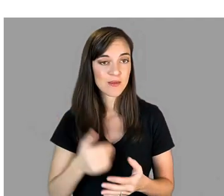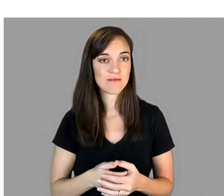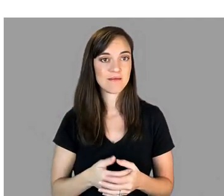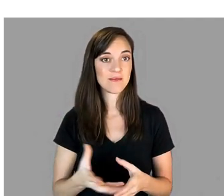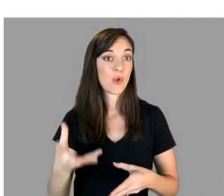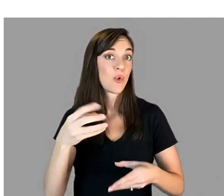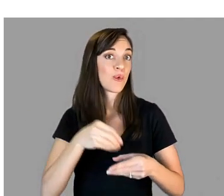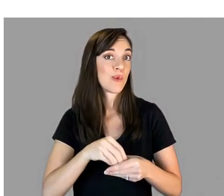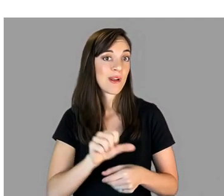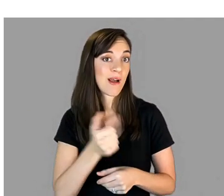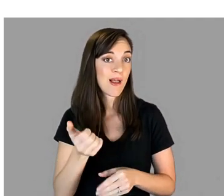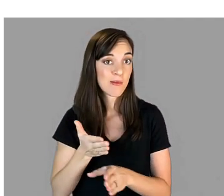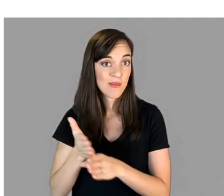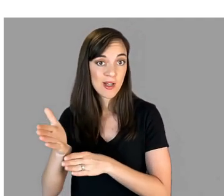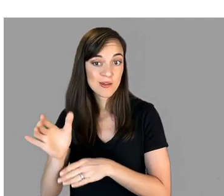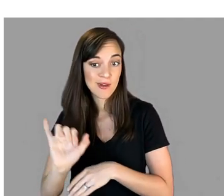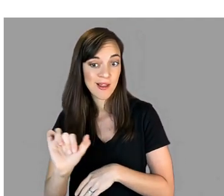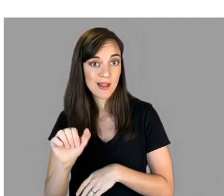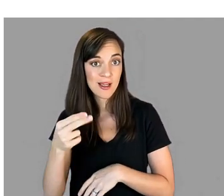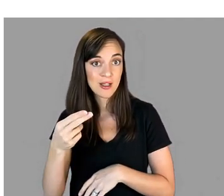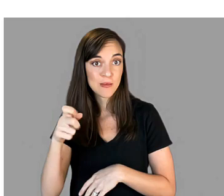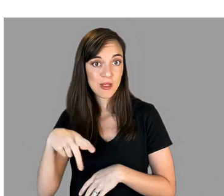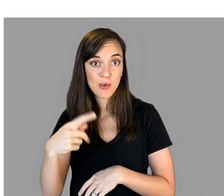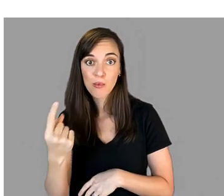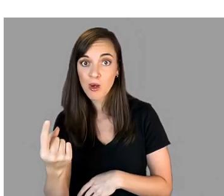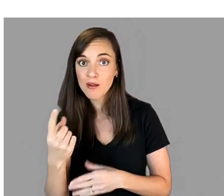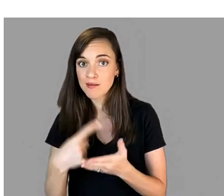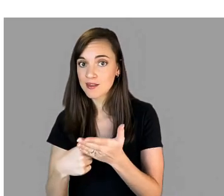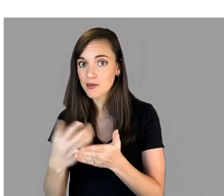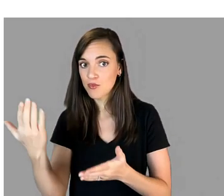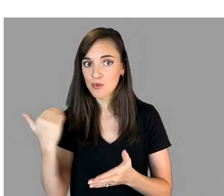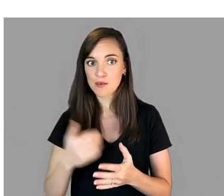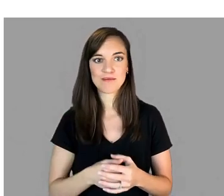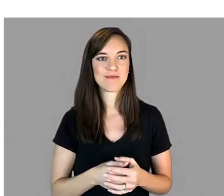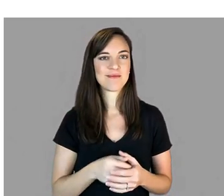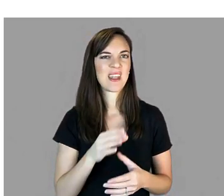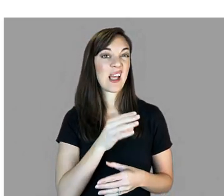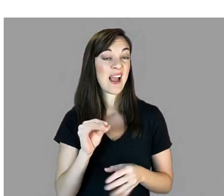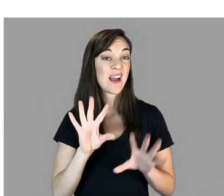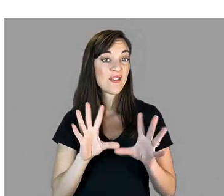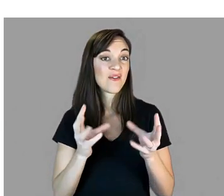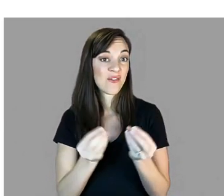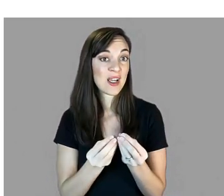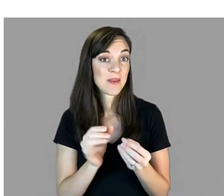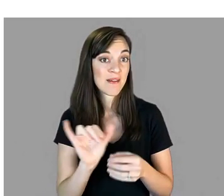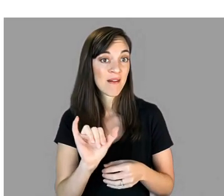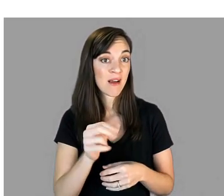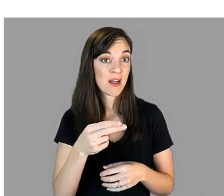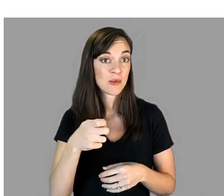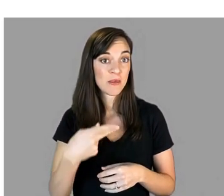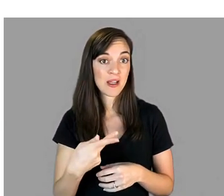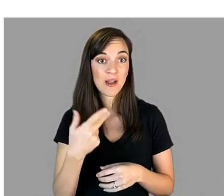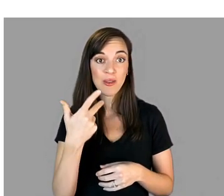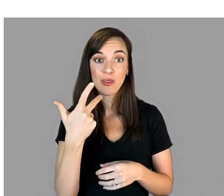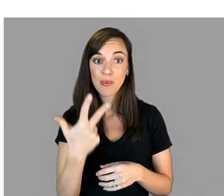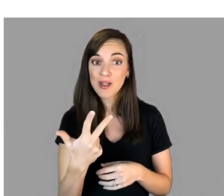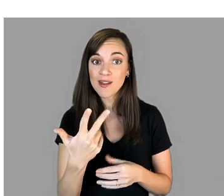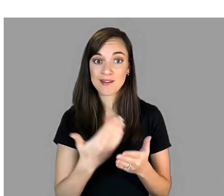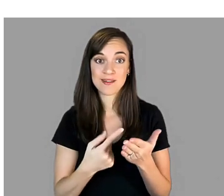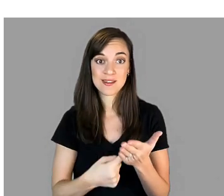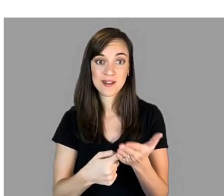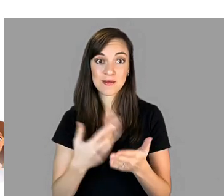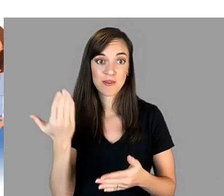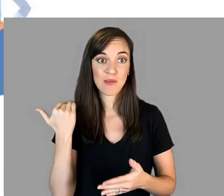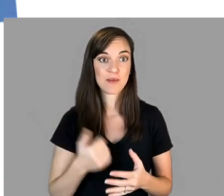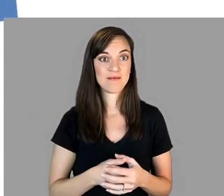from a range of data sources (as seen in HLP 4), including colleagues (as seen in HLP 1)